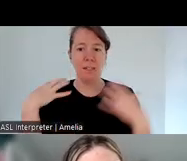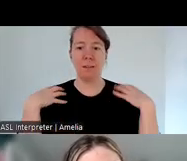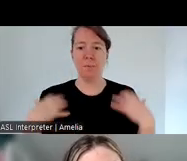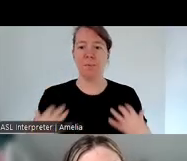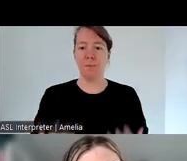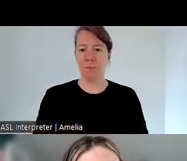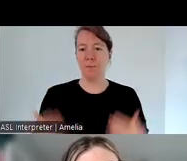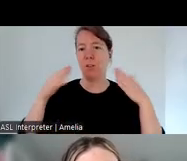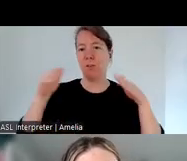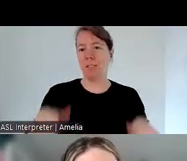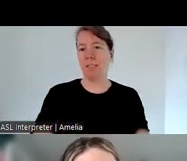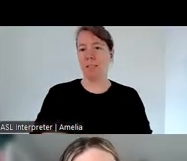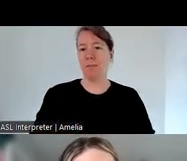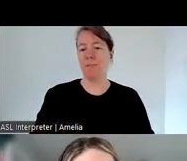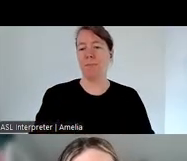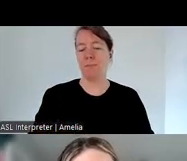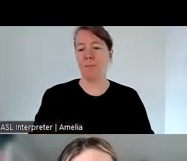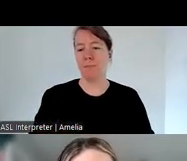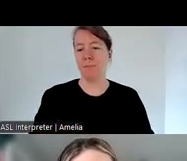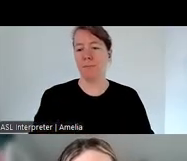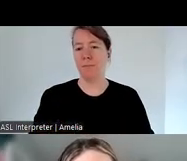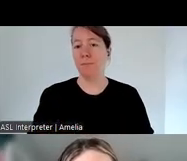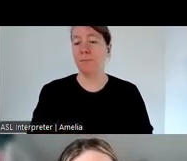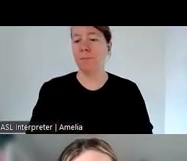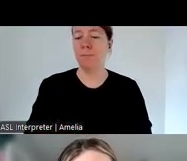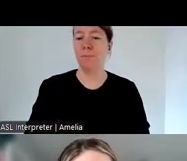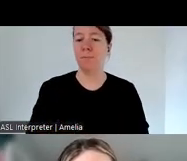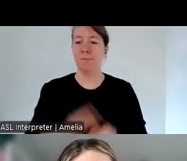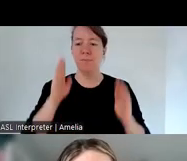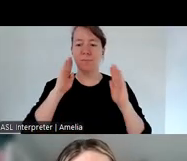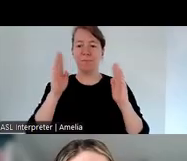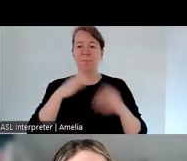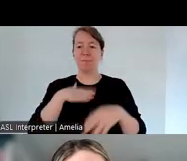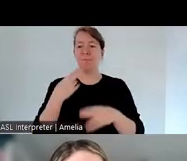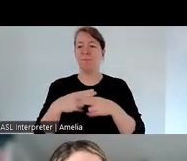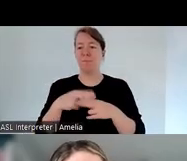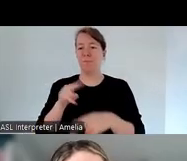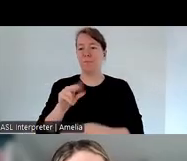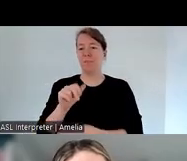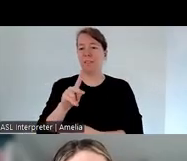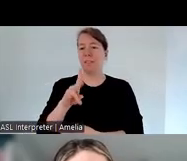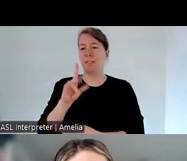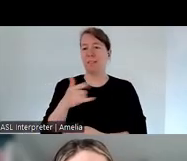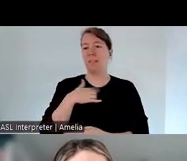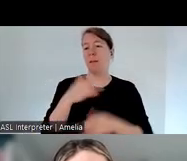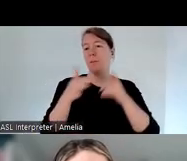(Nancy Waite)Hi, um, my name's Nancy Waite. I'm the Coordinator for Library Accessibility Services.